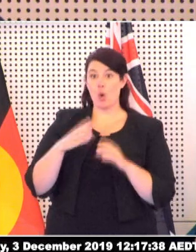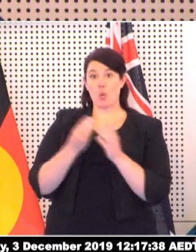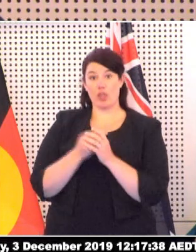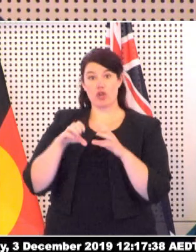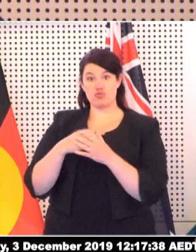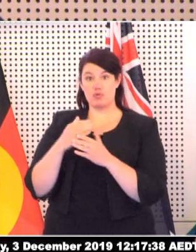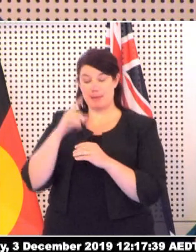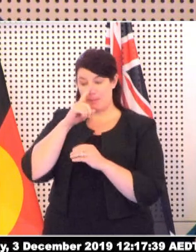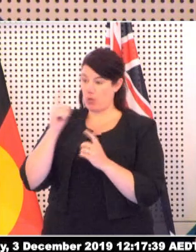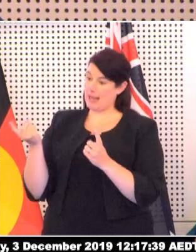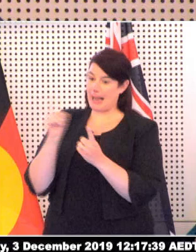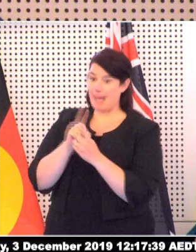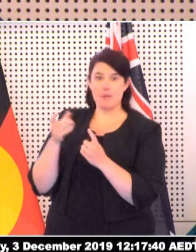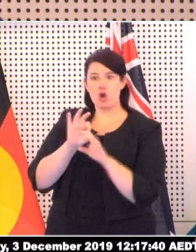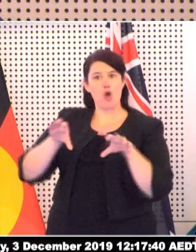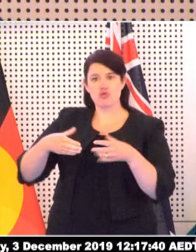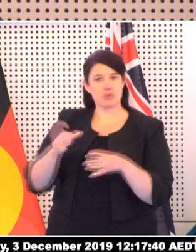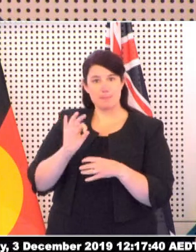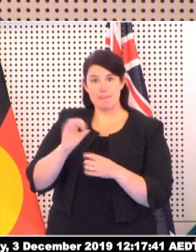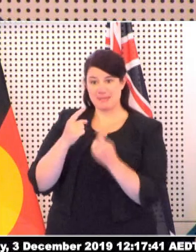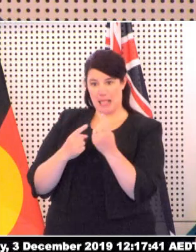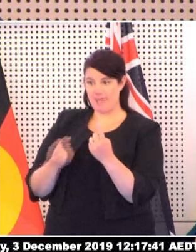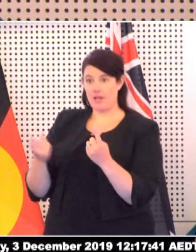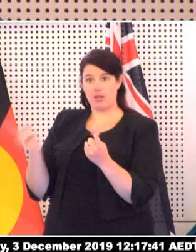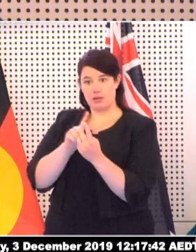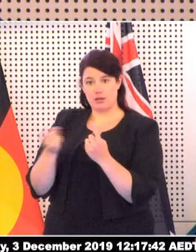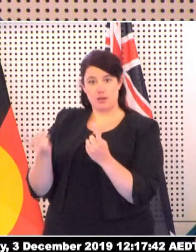because there would be no one to observe it. I agree. No one to report on it.